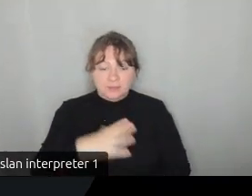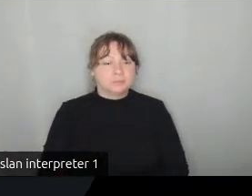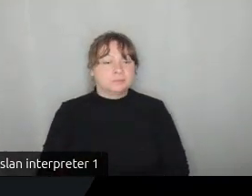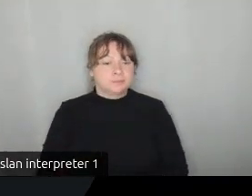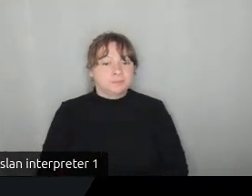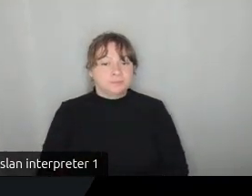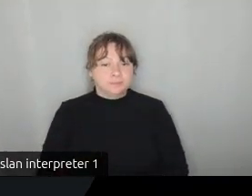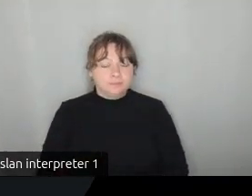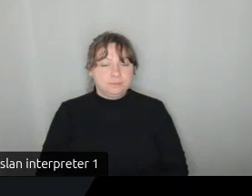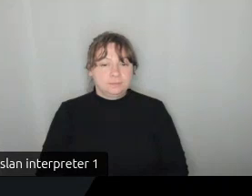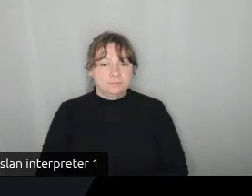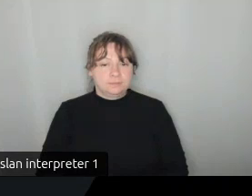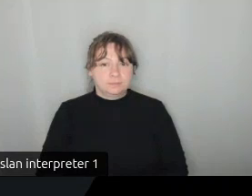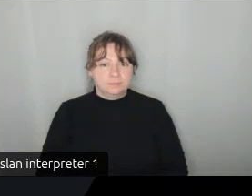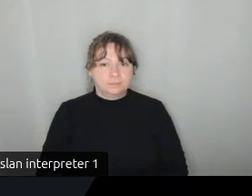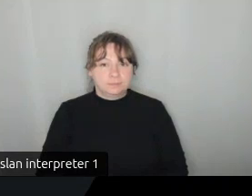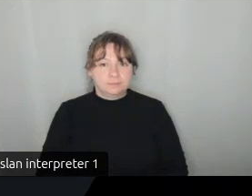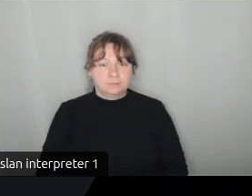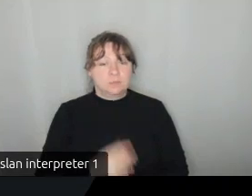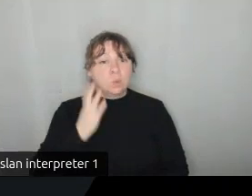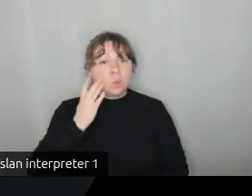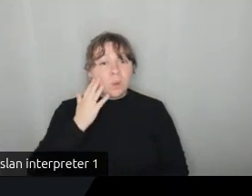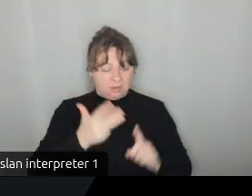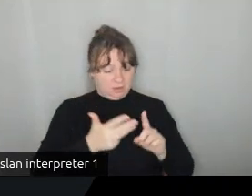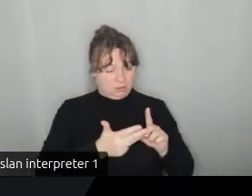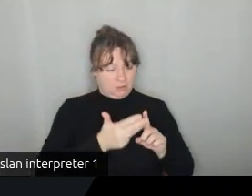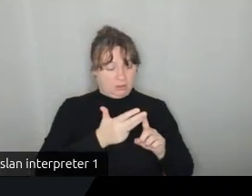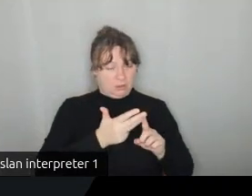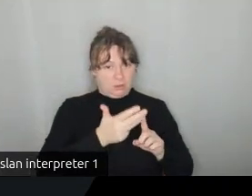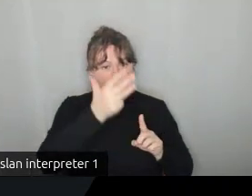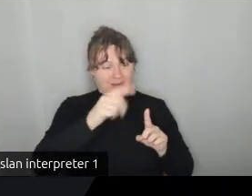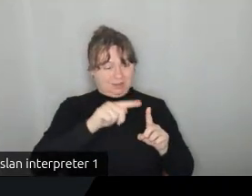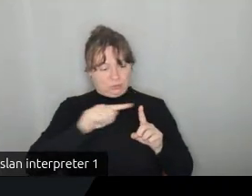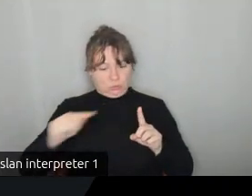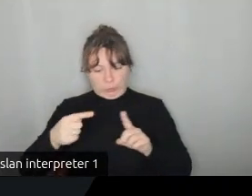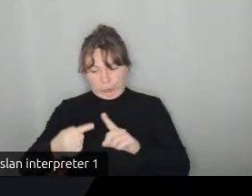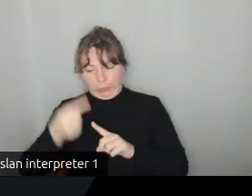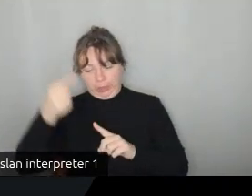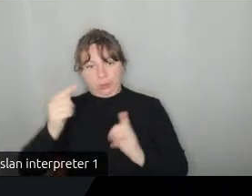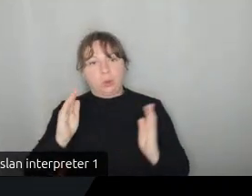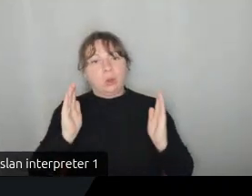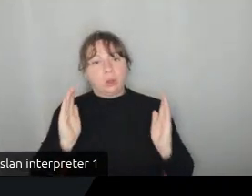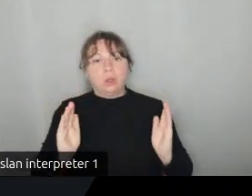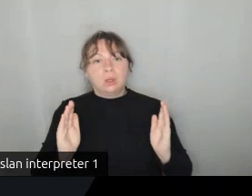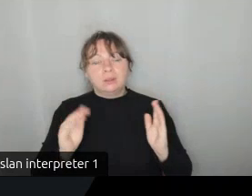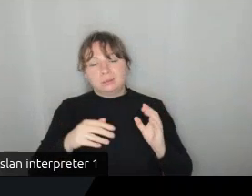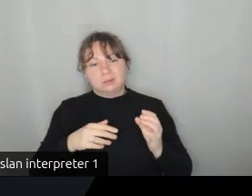ahead. So they can drop in between 9 to 1:00 and receive support around completing application